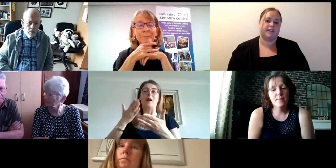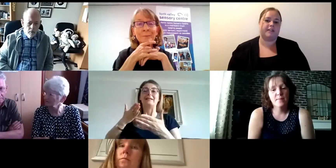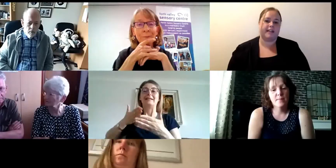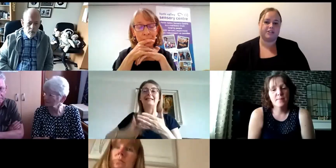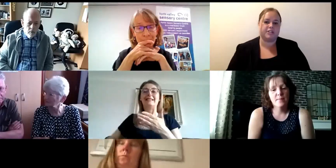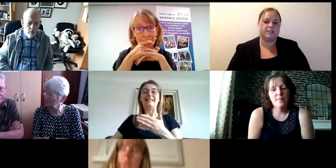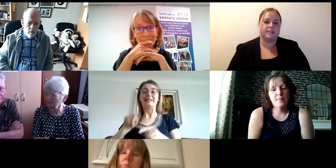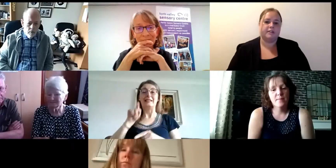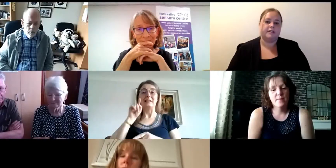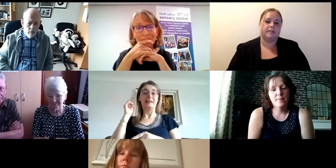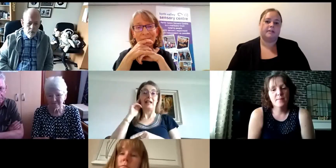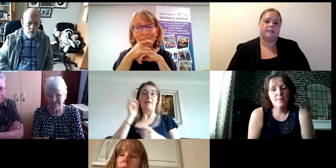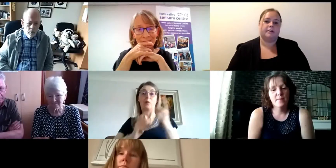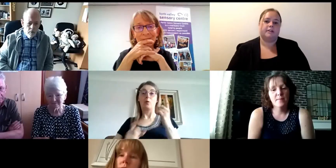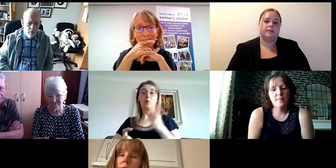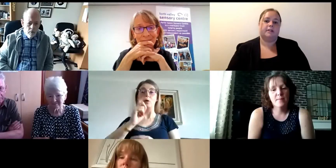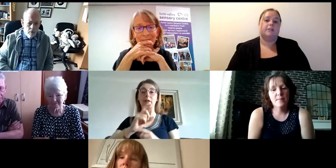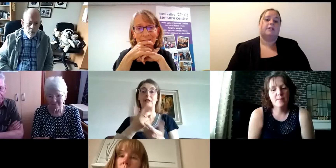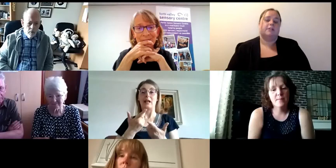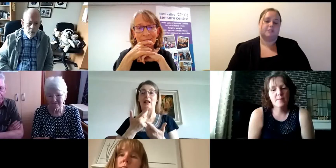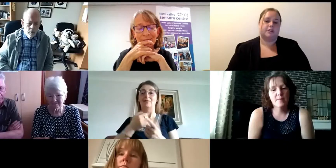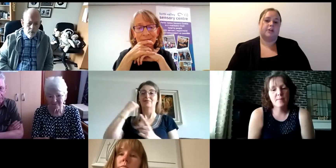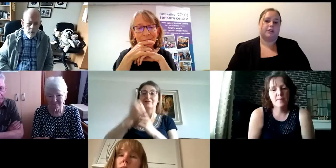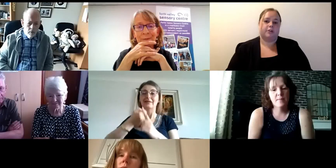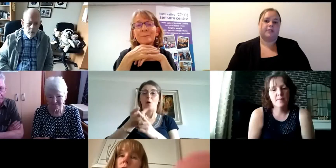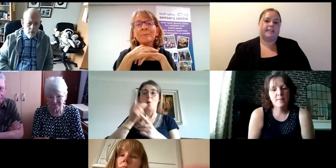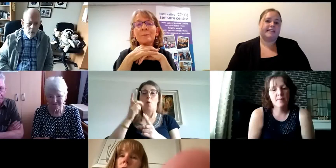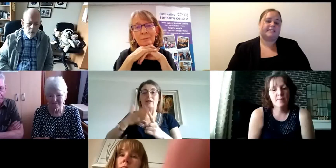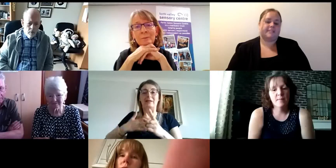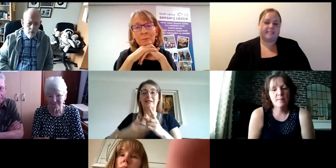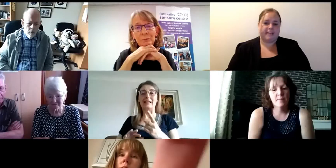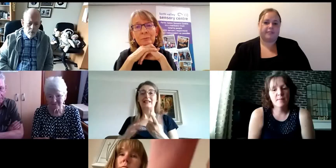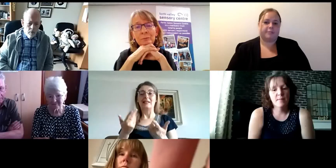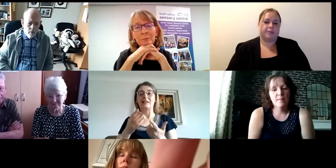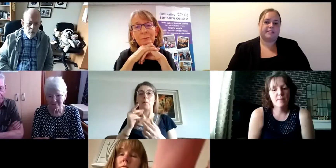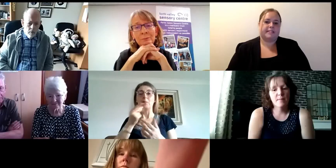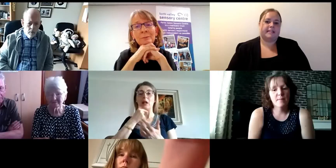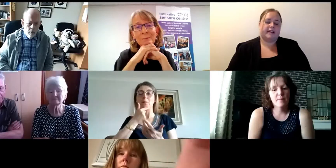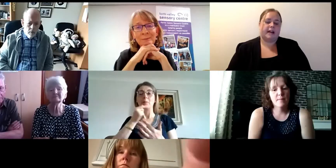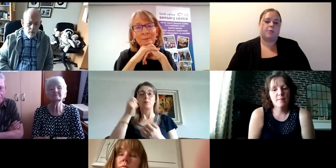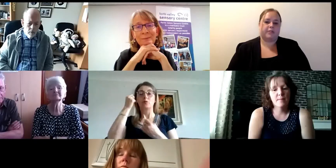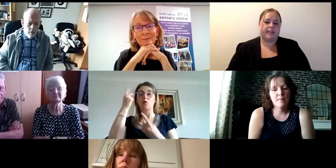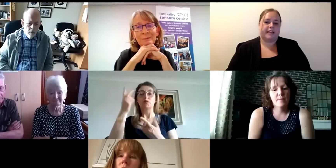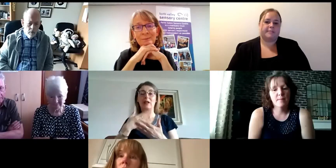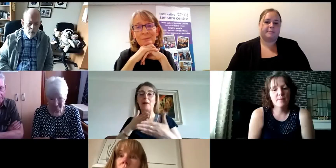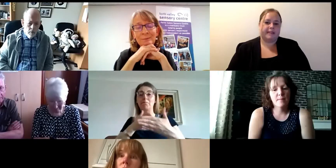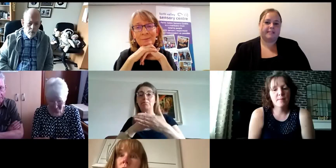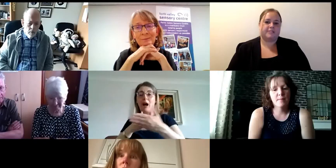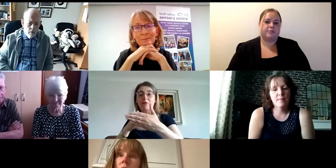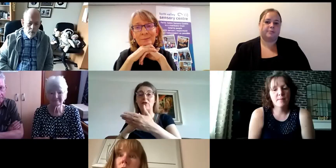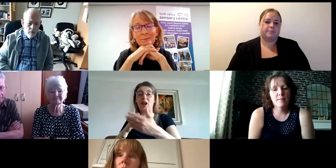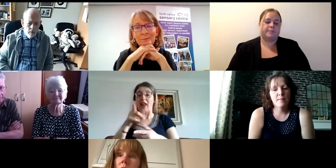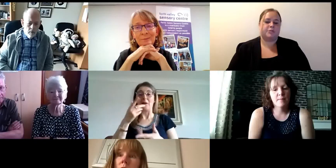So the needs of the deaf community, I want that to be met and people need to realise